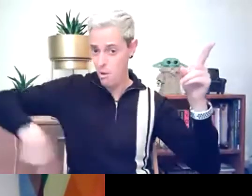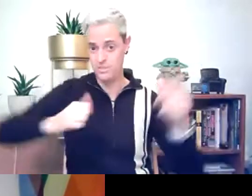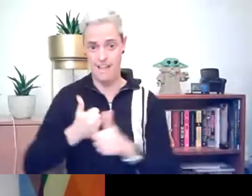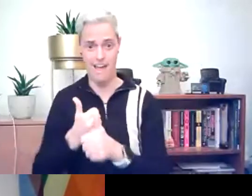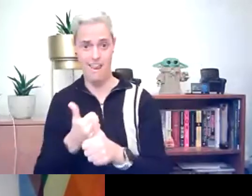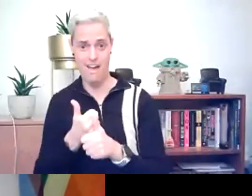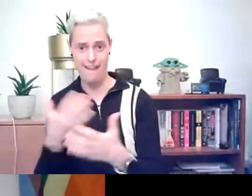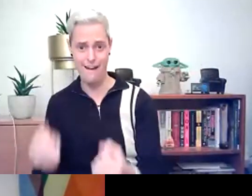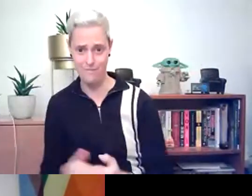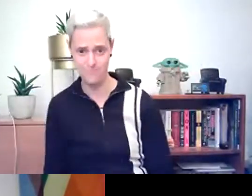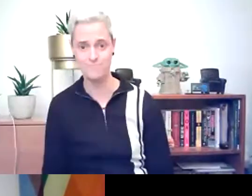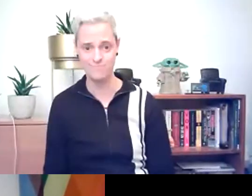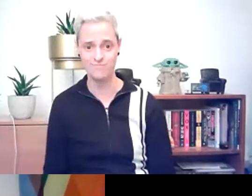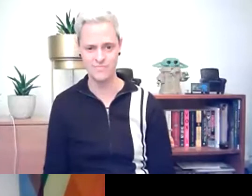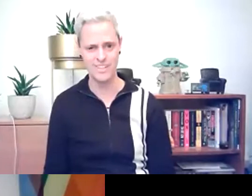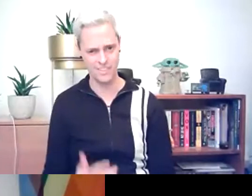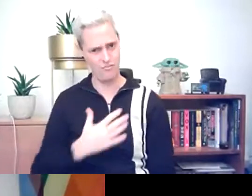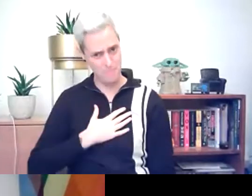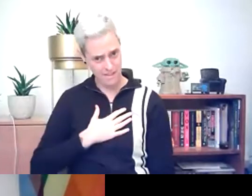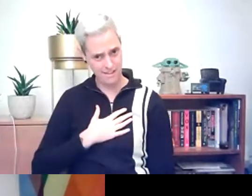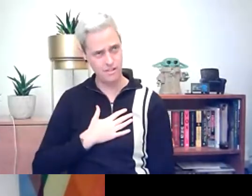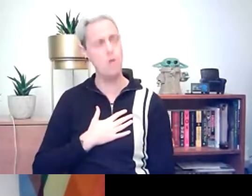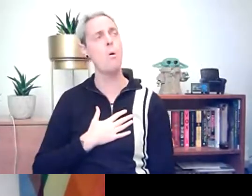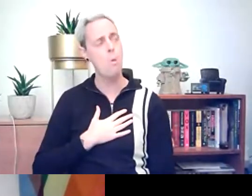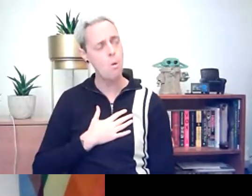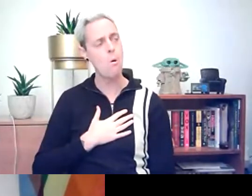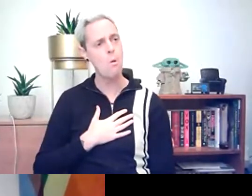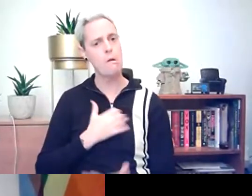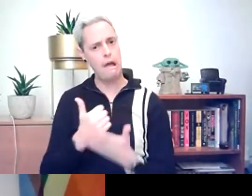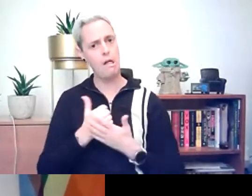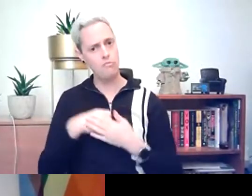18:26:32 So that's that helps me, I think. 18:26:34 Yeah, it's really helpful.